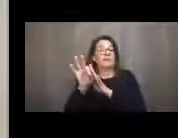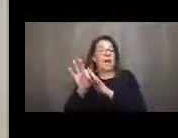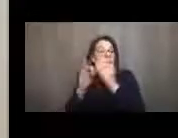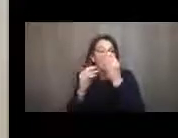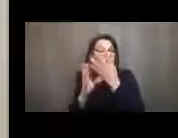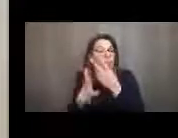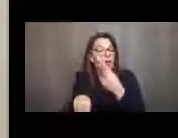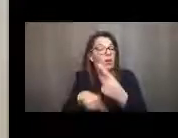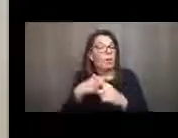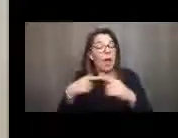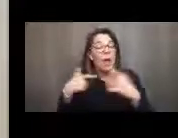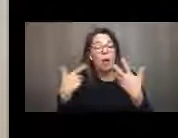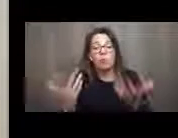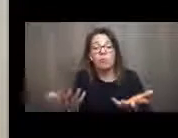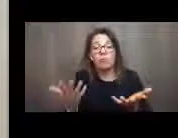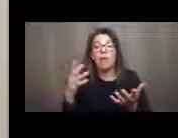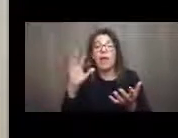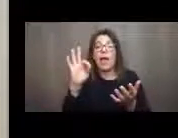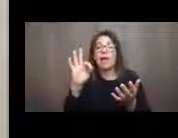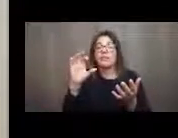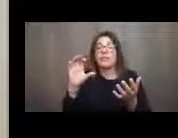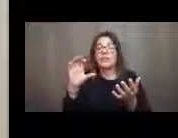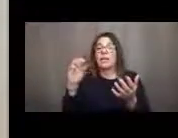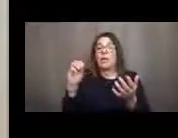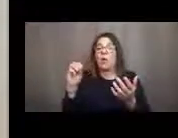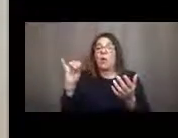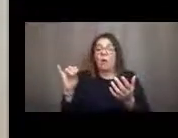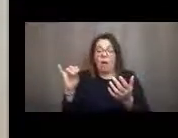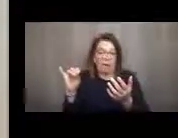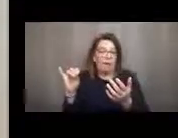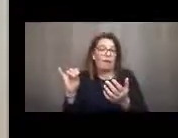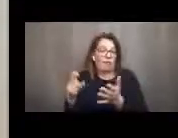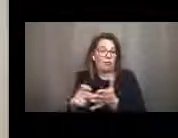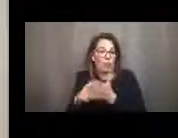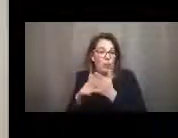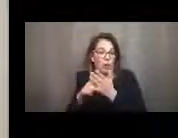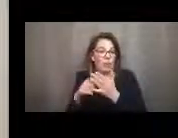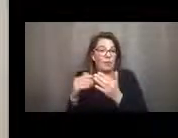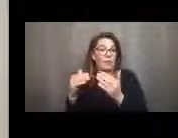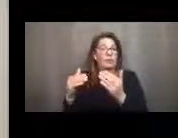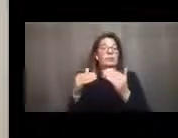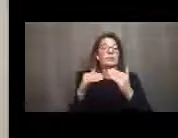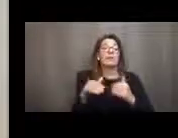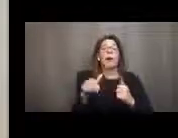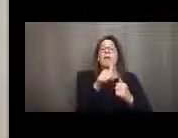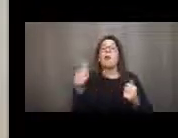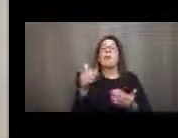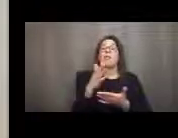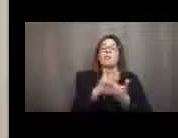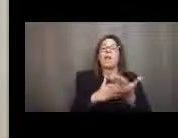about FCOI requirements. Another section within the Grants Policy Statement